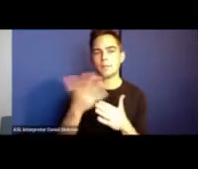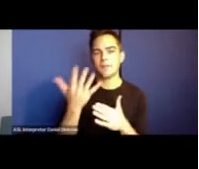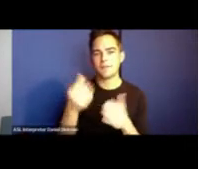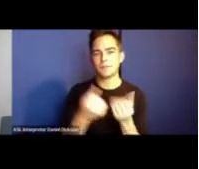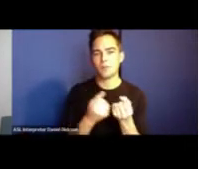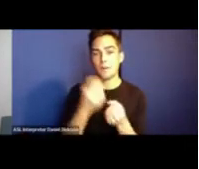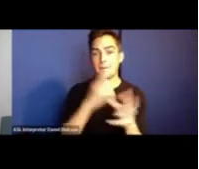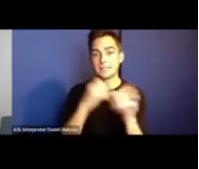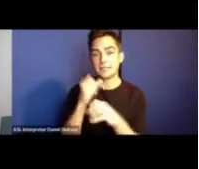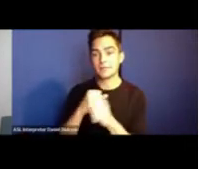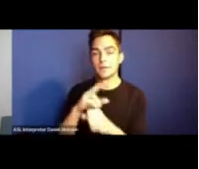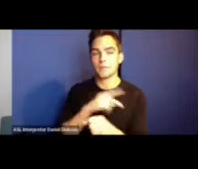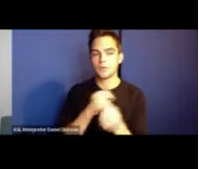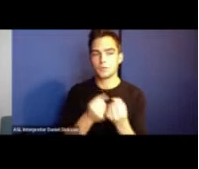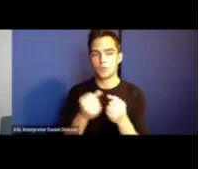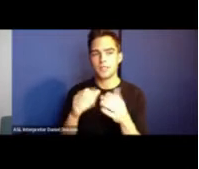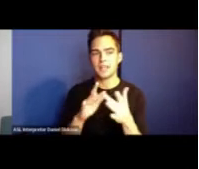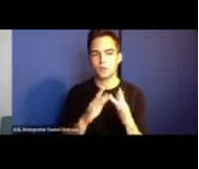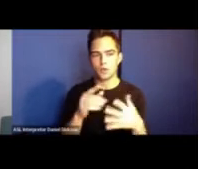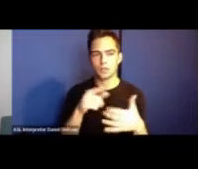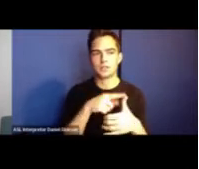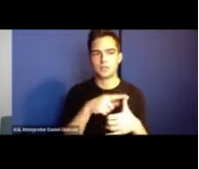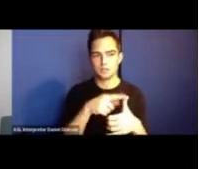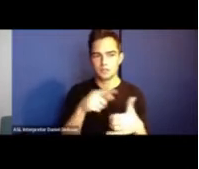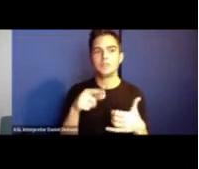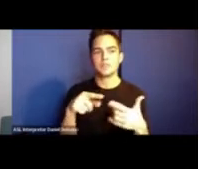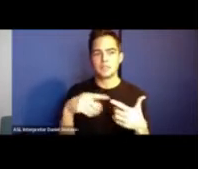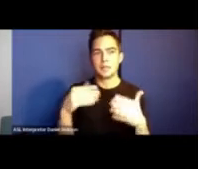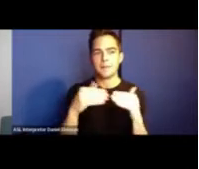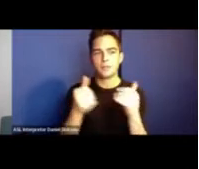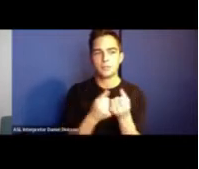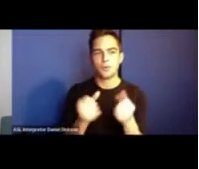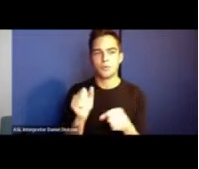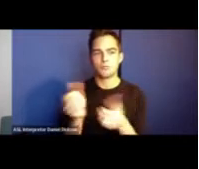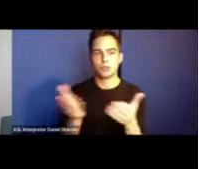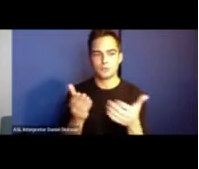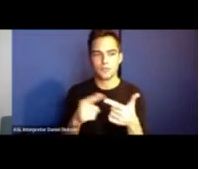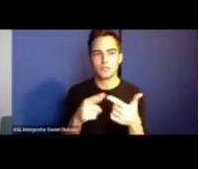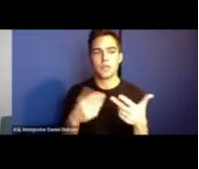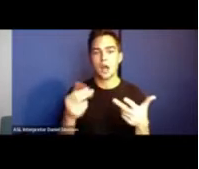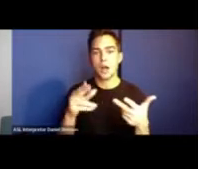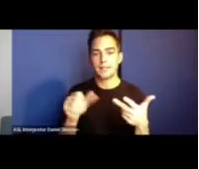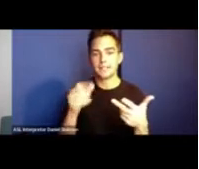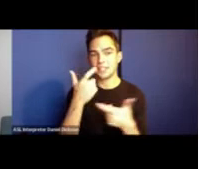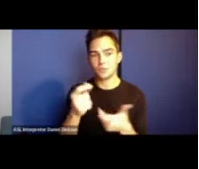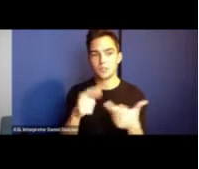support networks, peer support services, hobbies, and interest prevention and wellness and safe